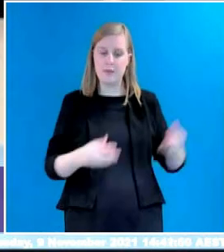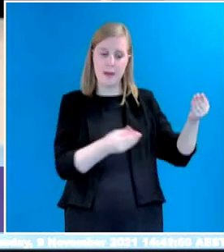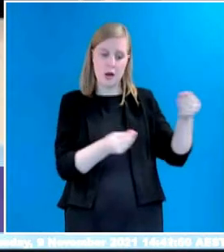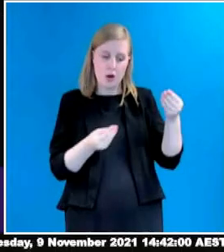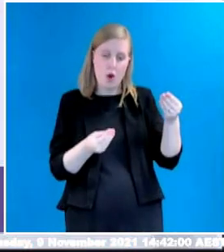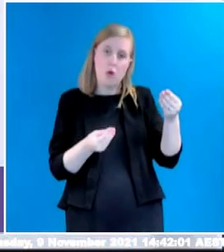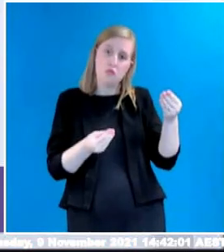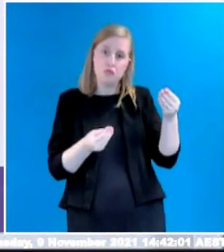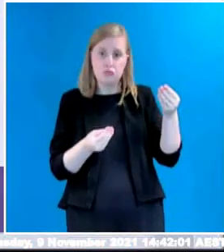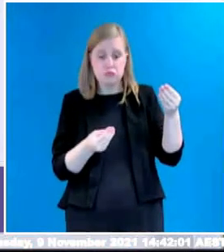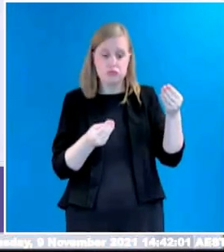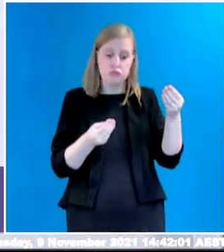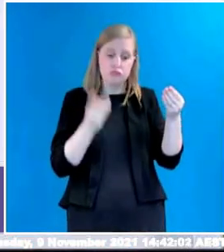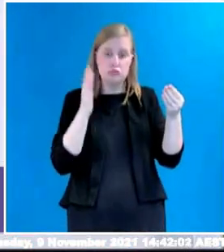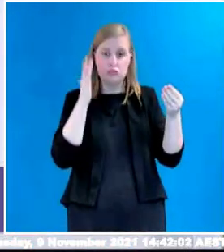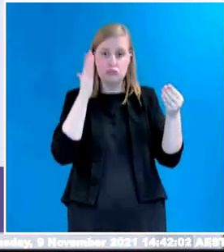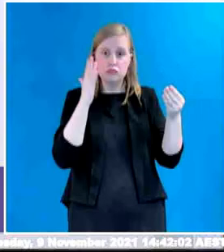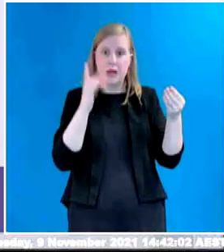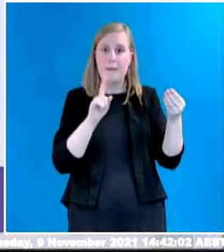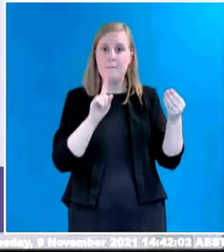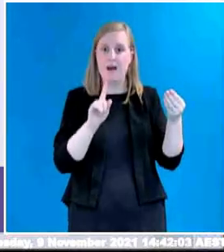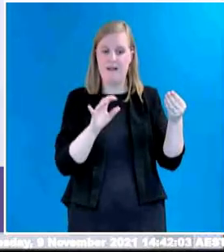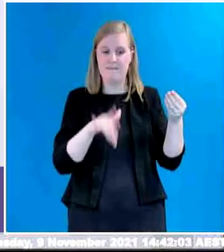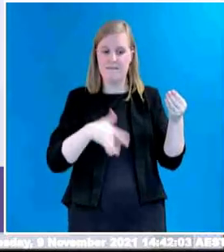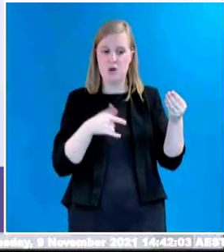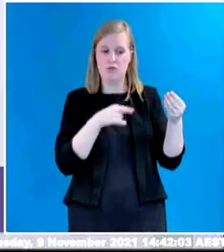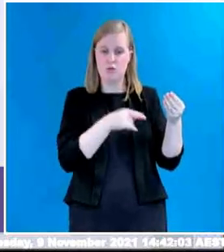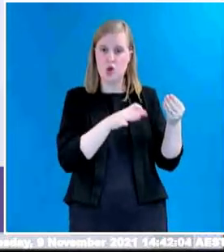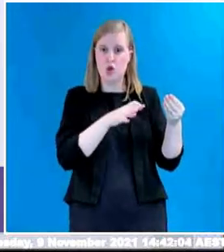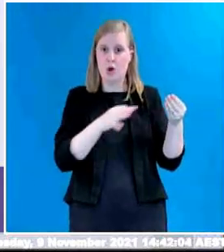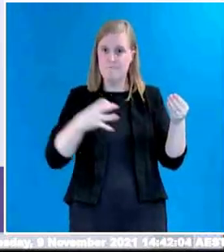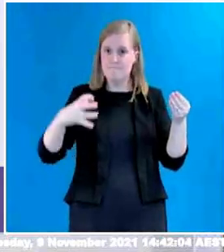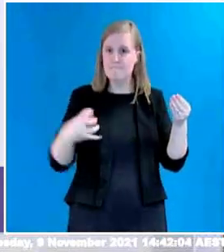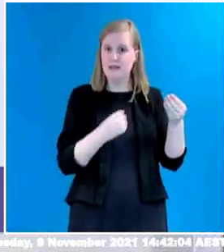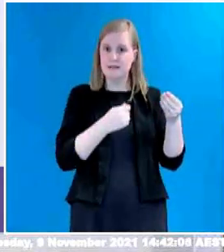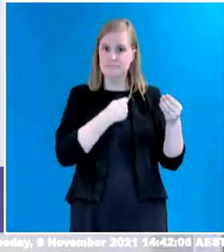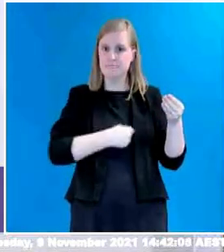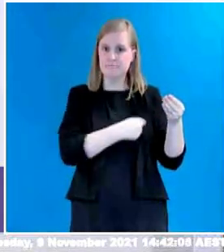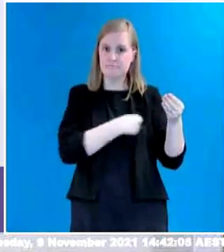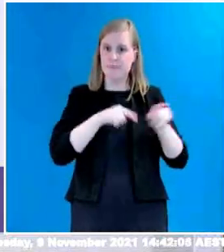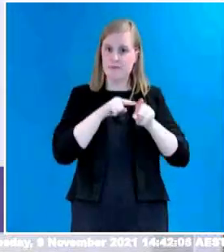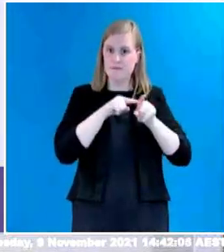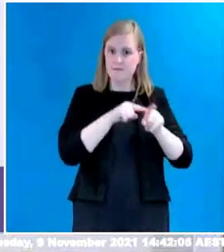in interpreting the treaty and policy making processes and can provide useful